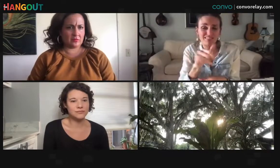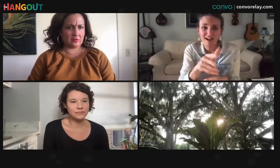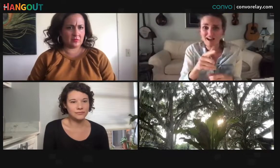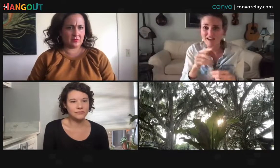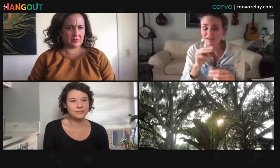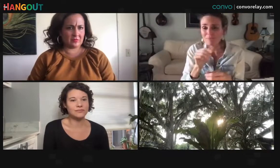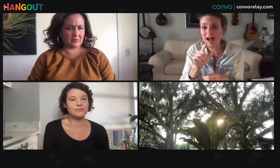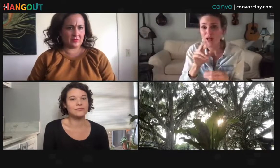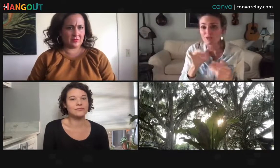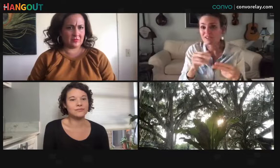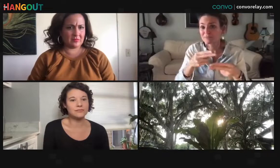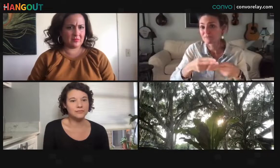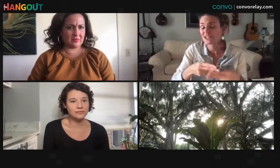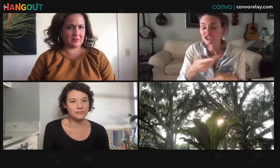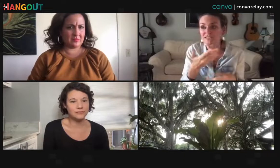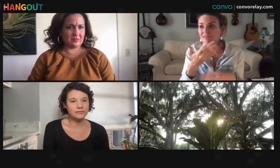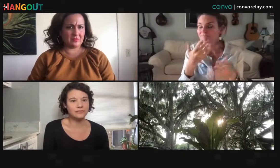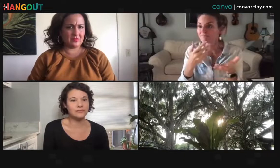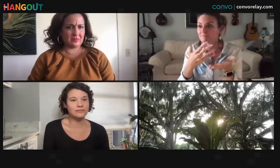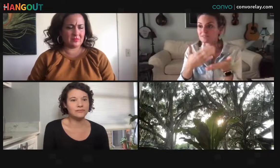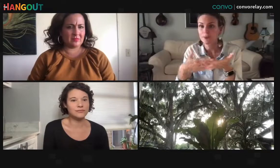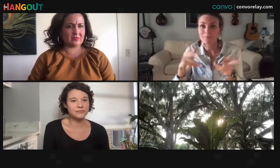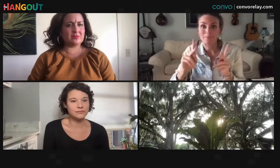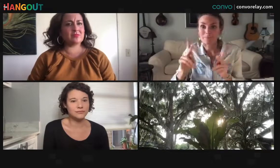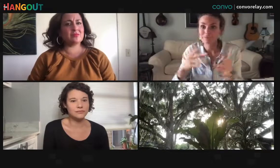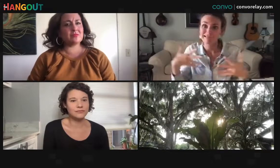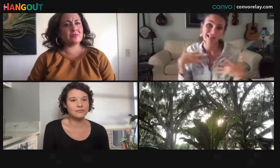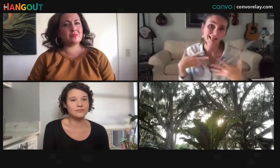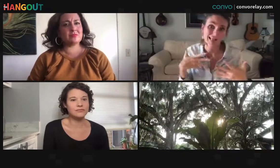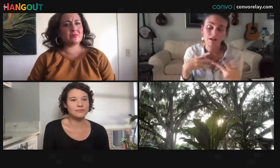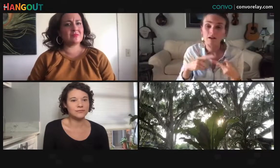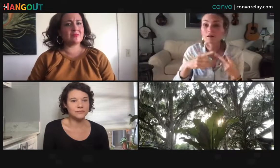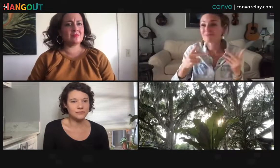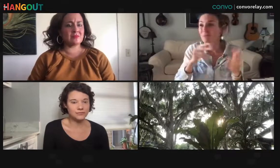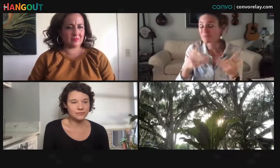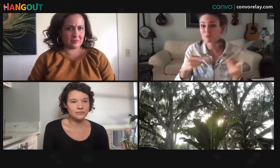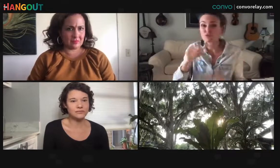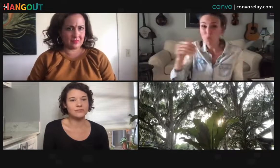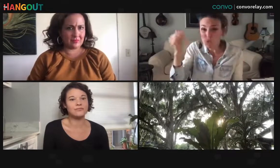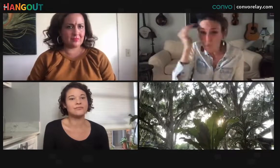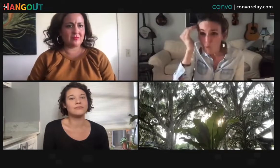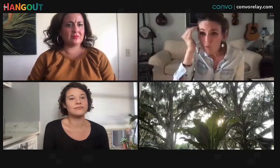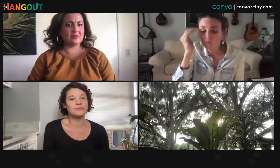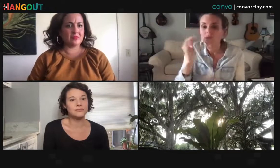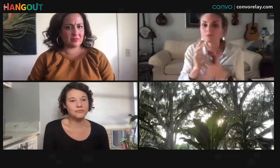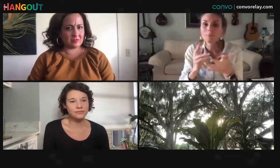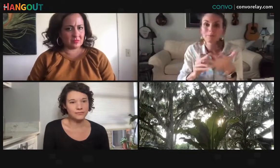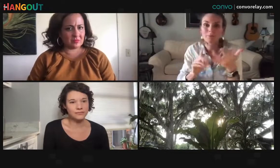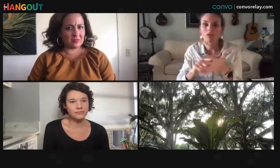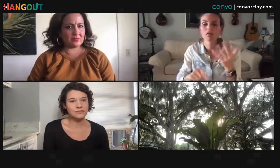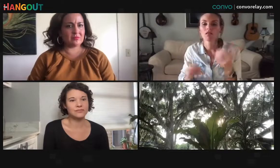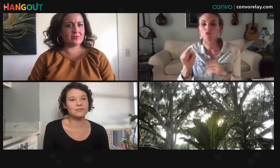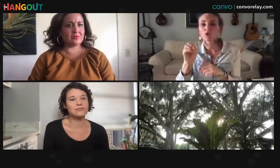course yes there's one reason just like mallory mentioned you want to get out in nature and i know some people are scared or some people just aren't